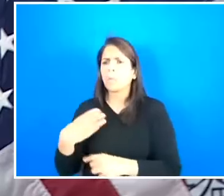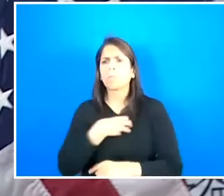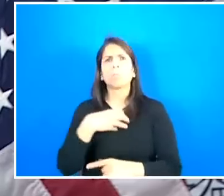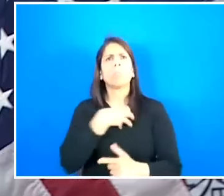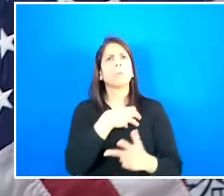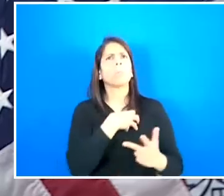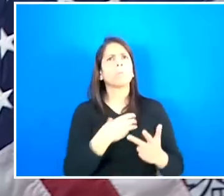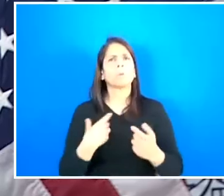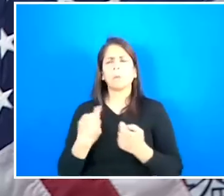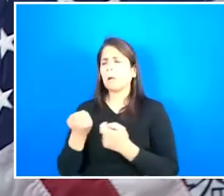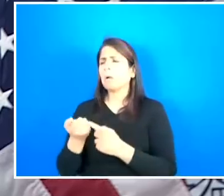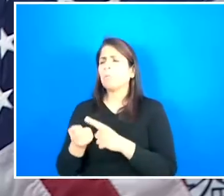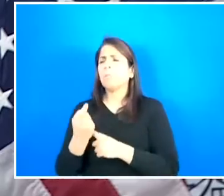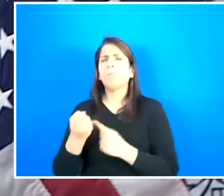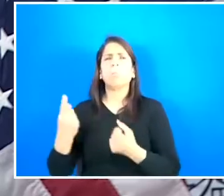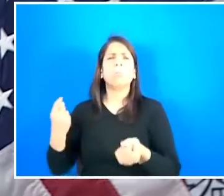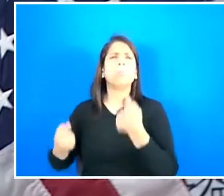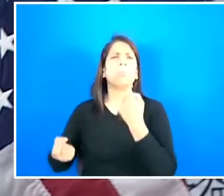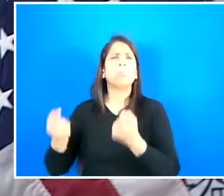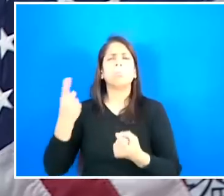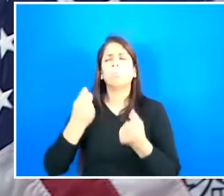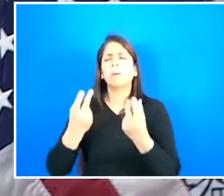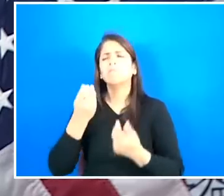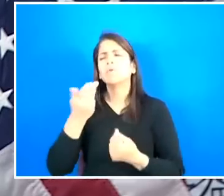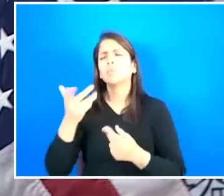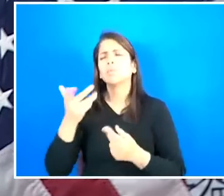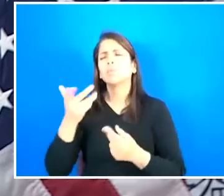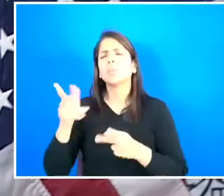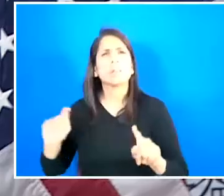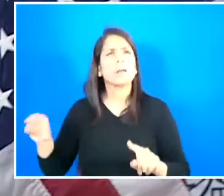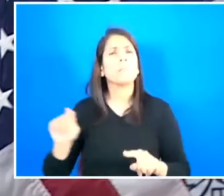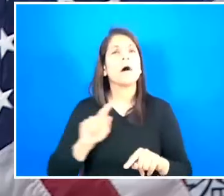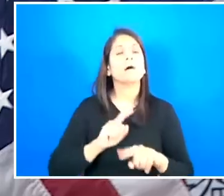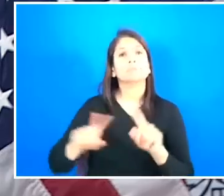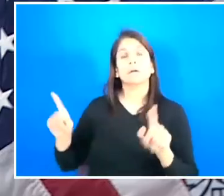IDENTIFIED FROM THE BEGINNING AS A VERY ASML L